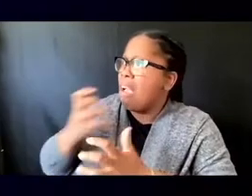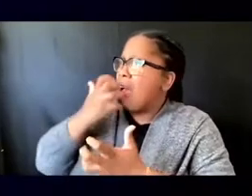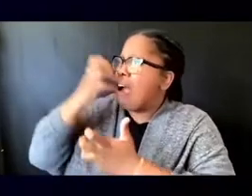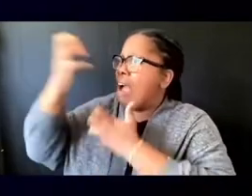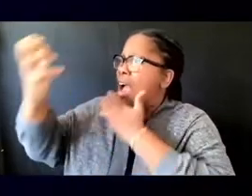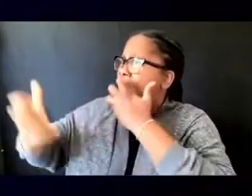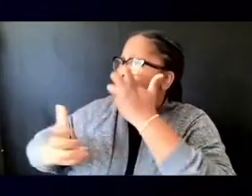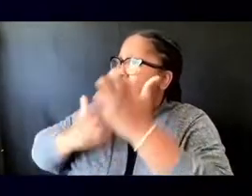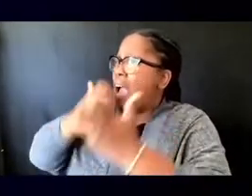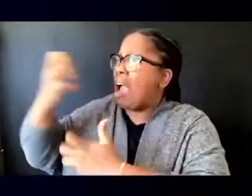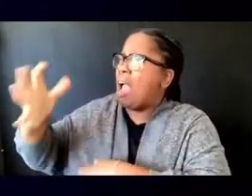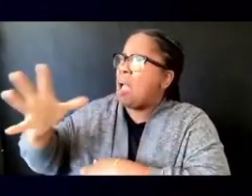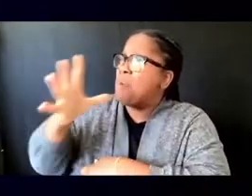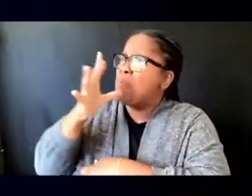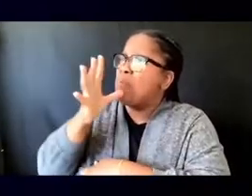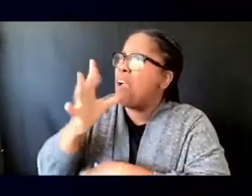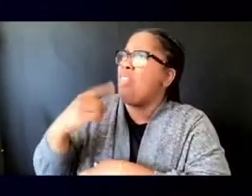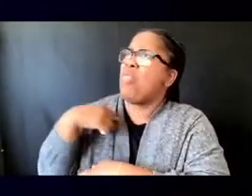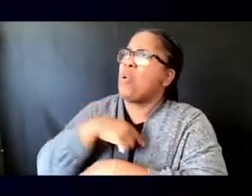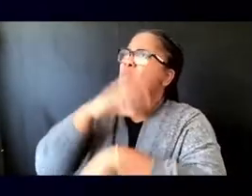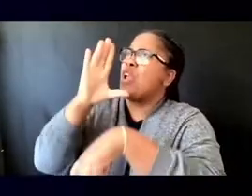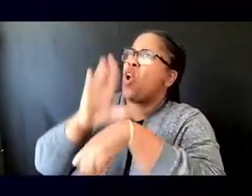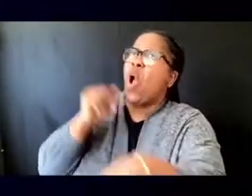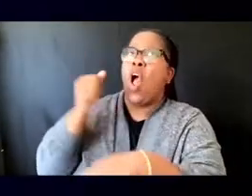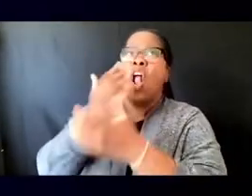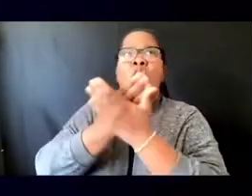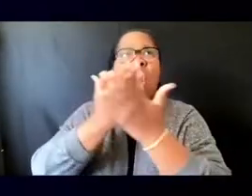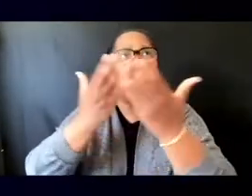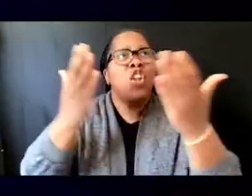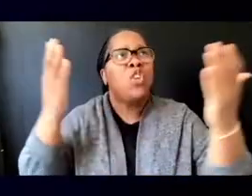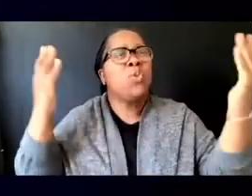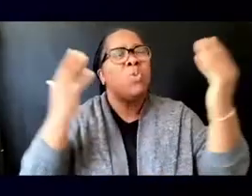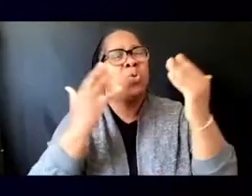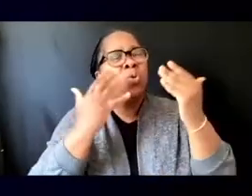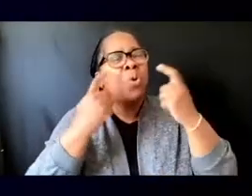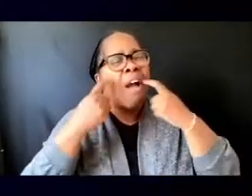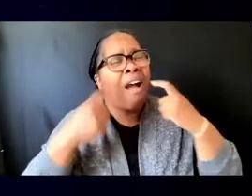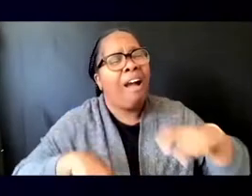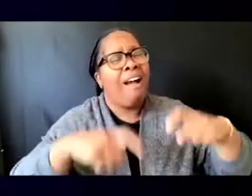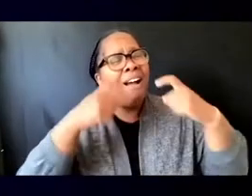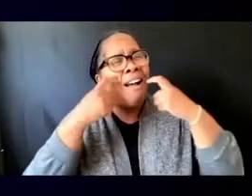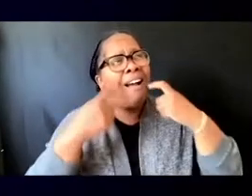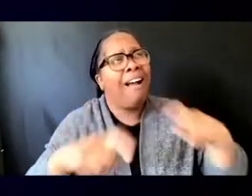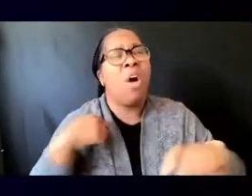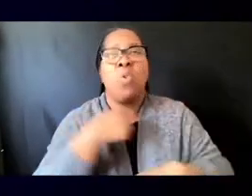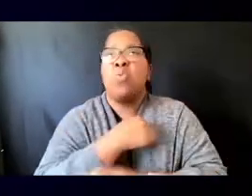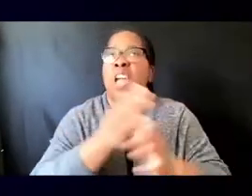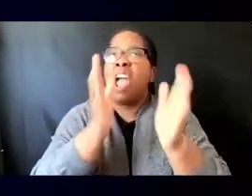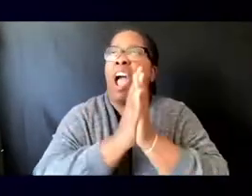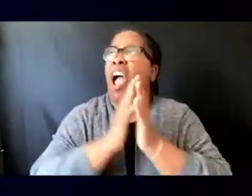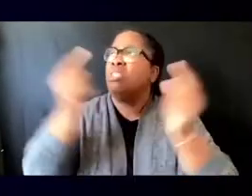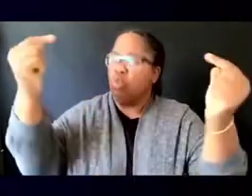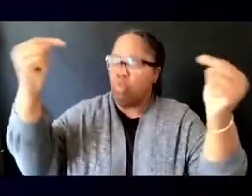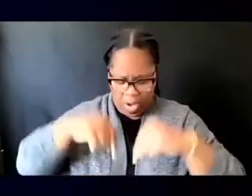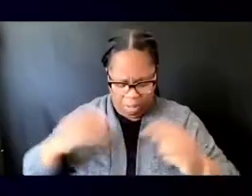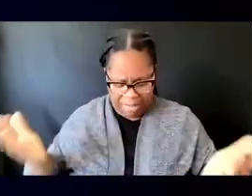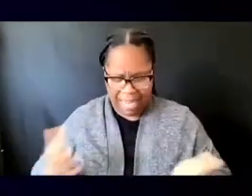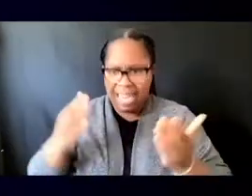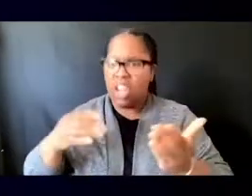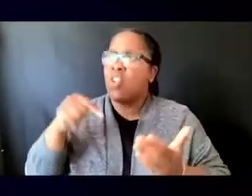Mother of nine, we call on you. (speaking in foreign language) We ask that you stand here in this marketplace